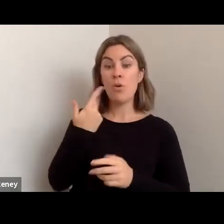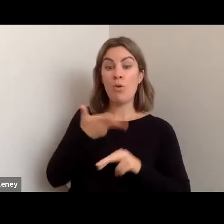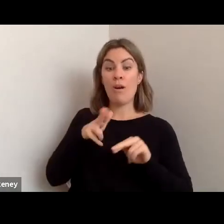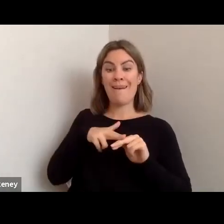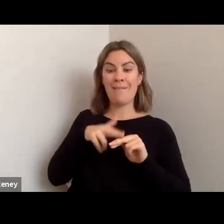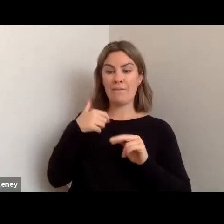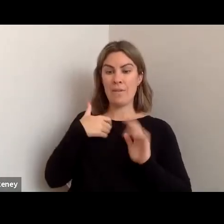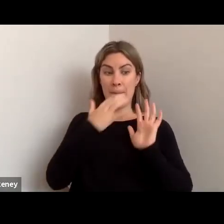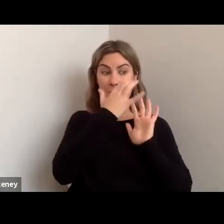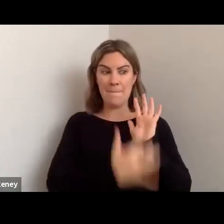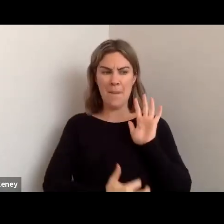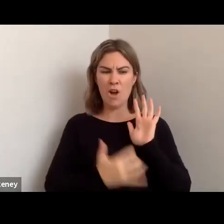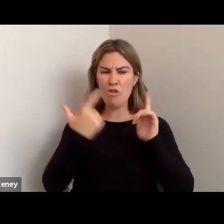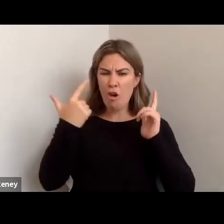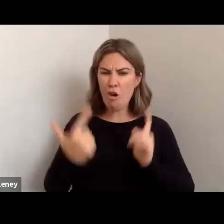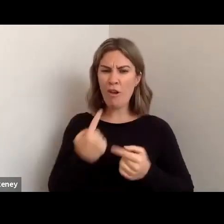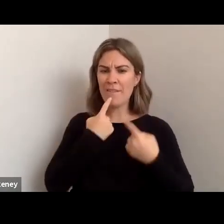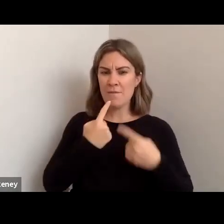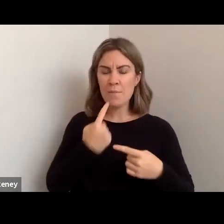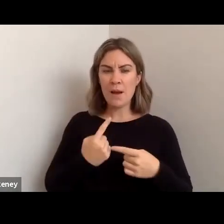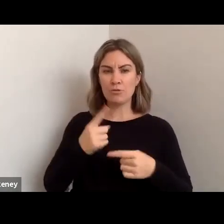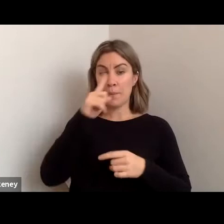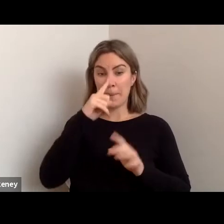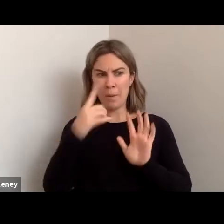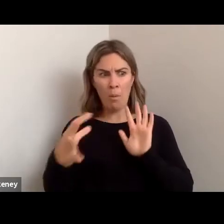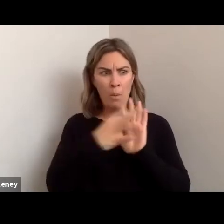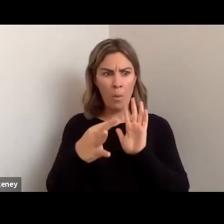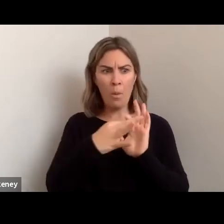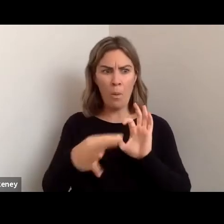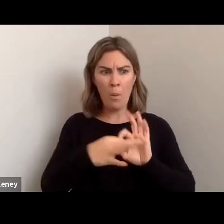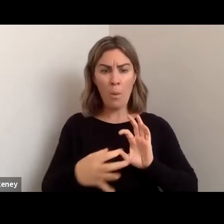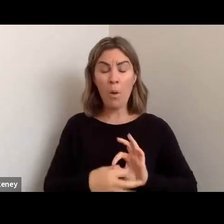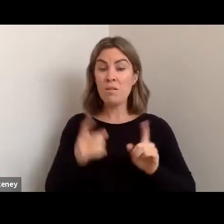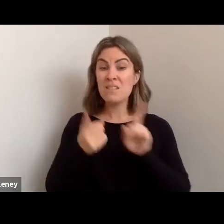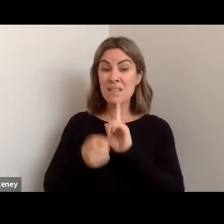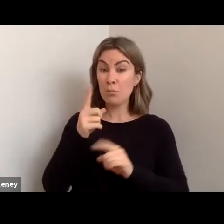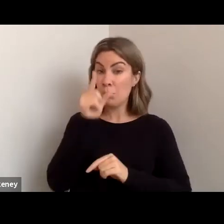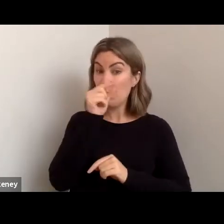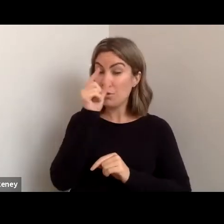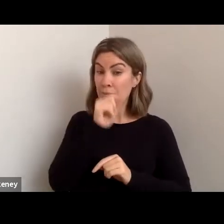engagement, buying ads can damage the optimisation of that page - surprising, I know.